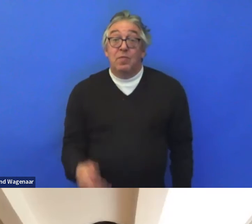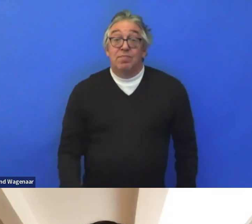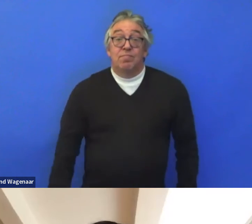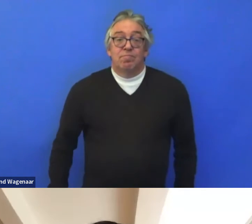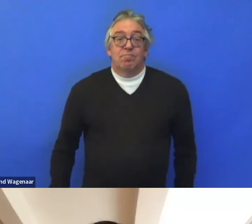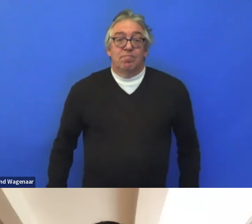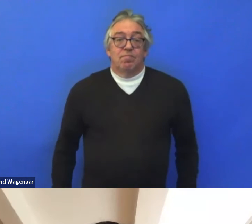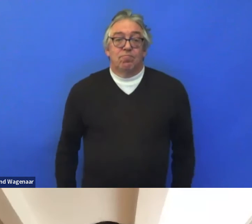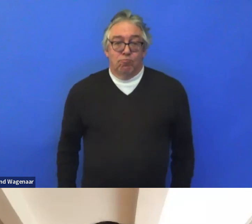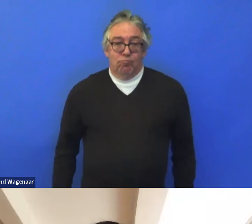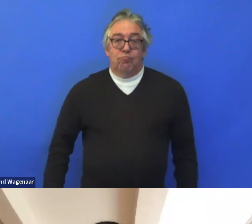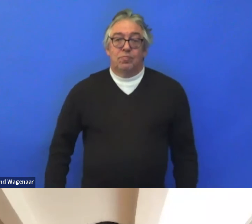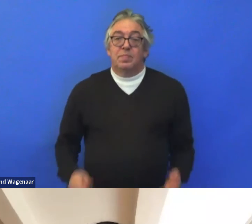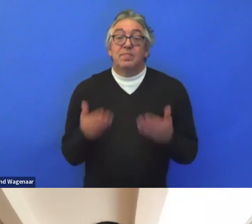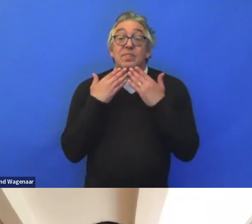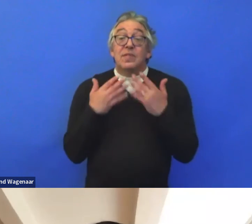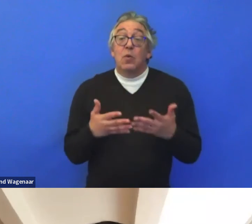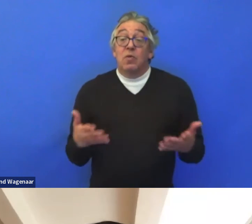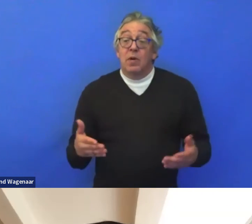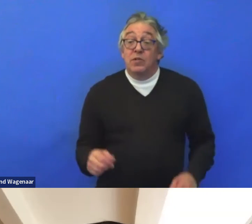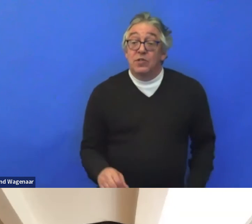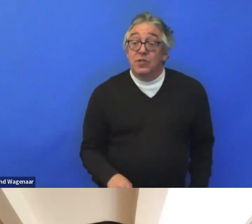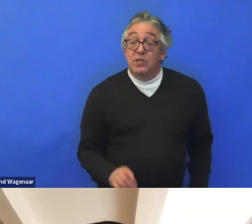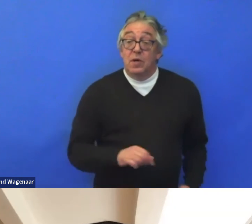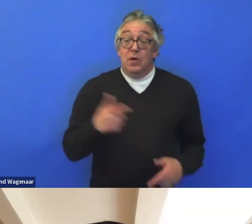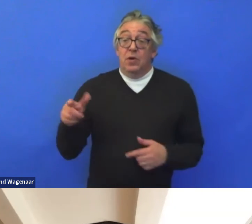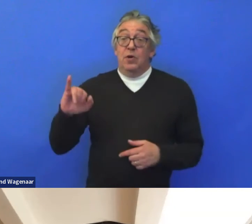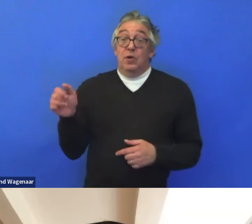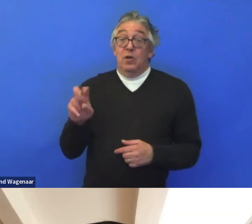Thank you very much. Over to you, Jazz for your takeaways.